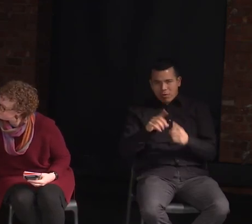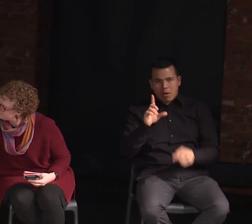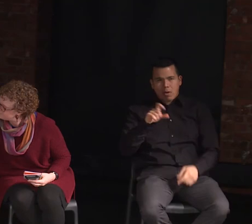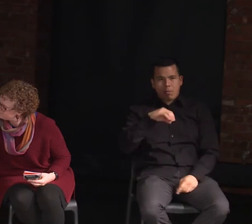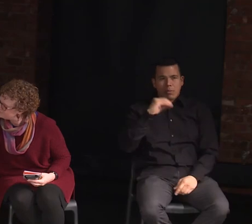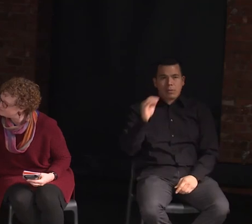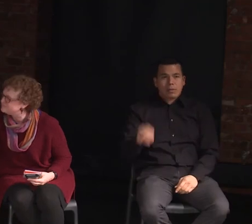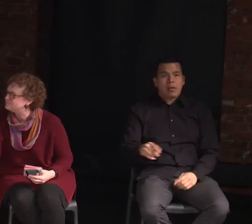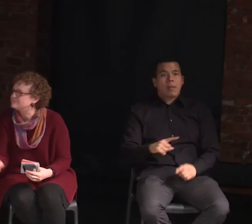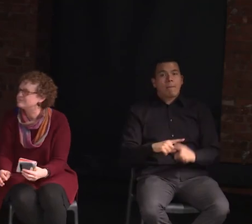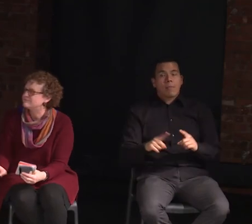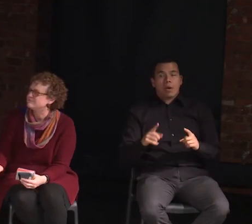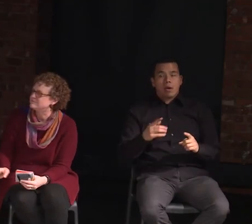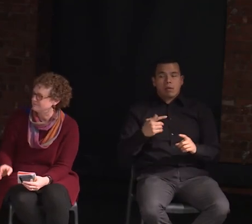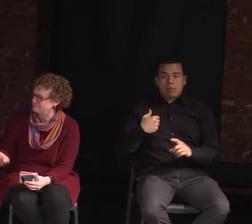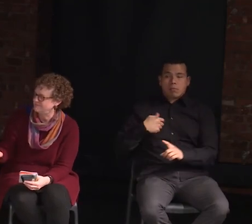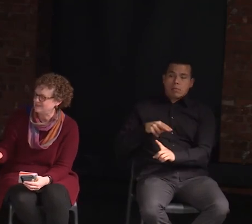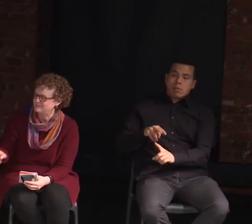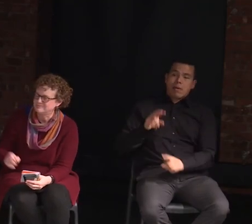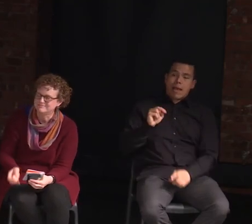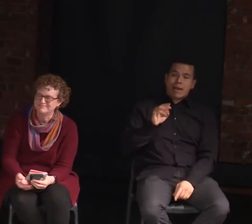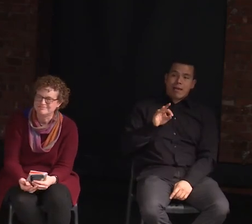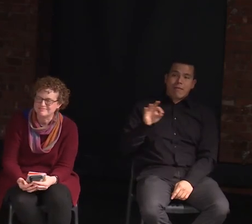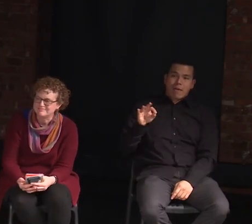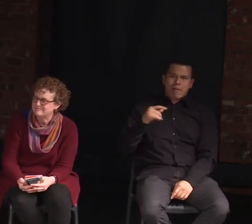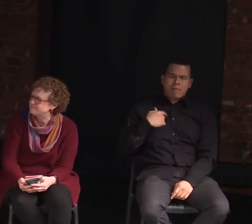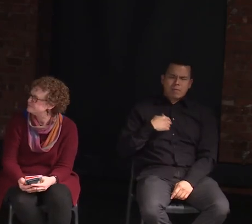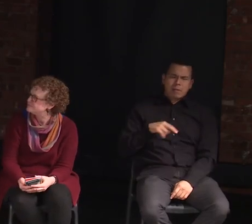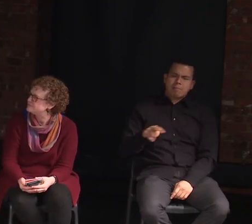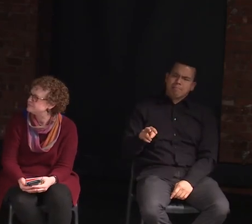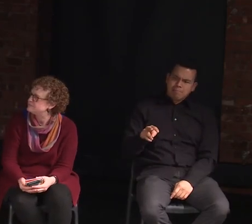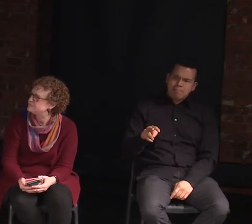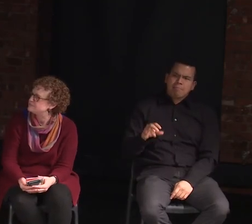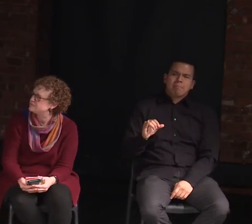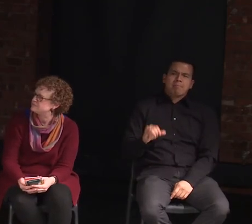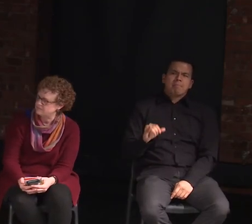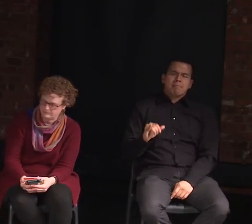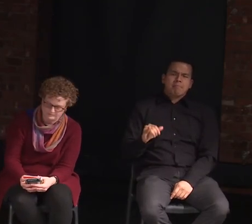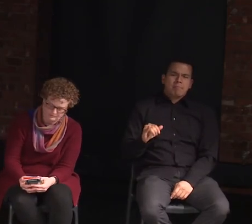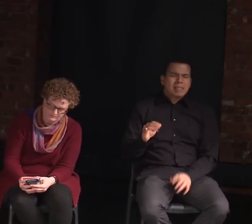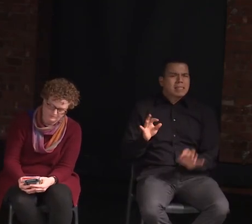From where I stand from NFF, I also think that it's really important for funders to,